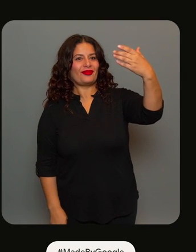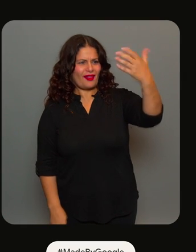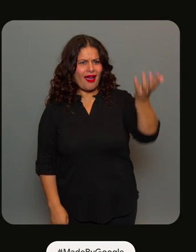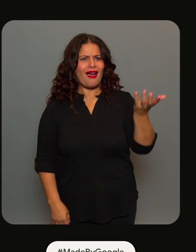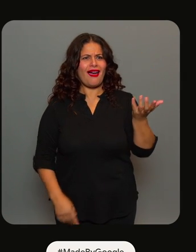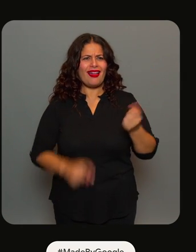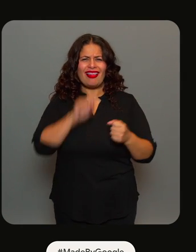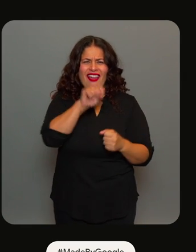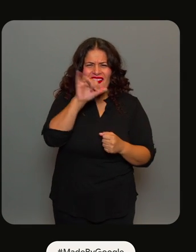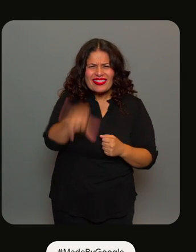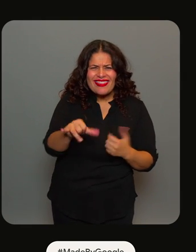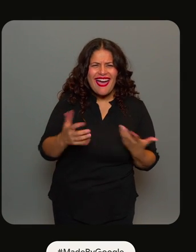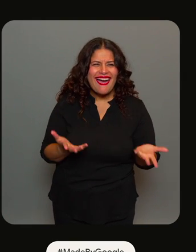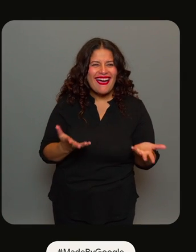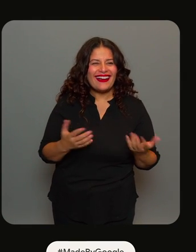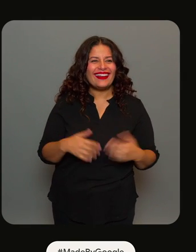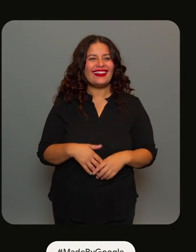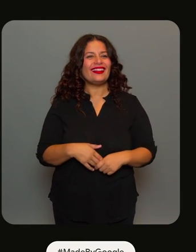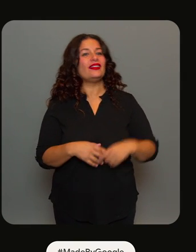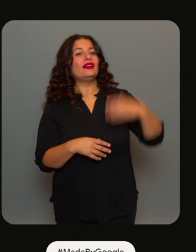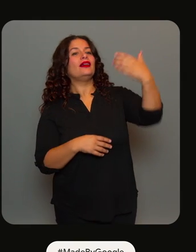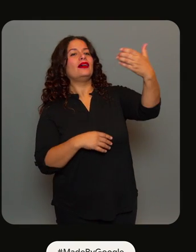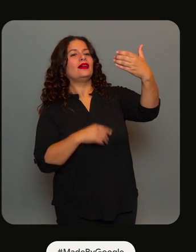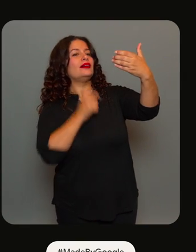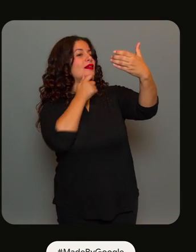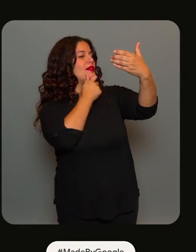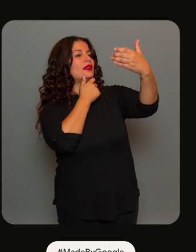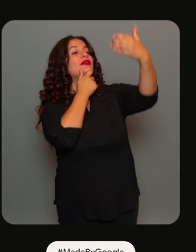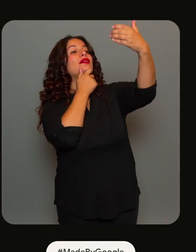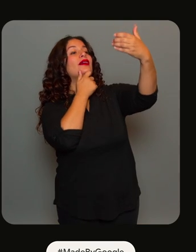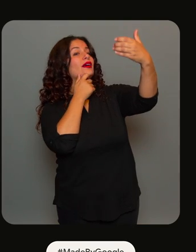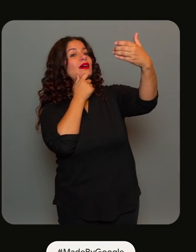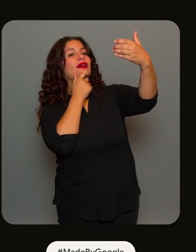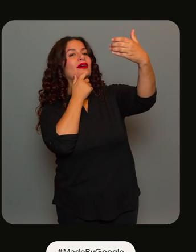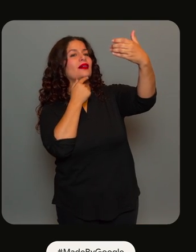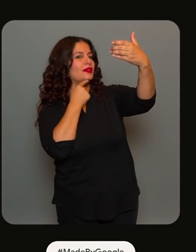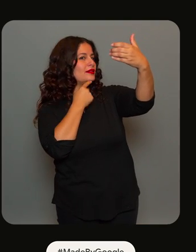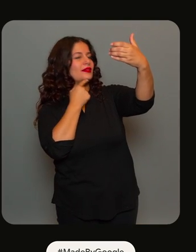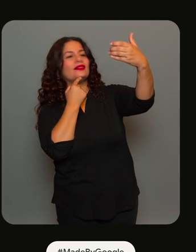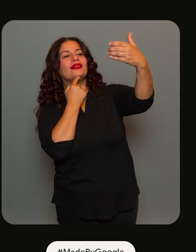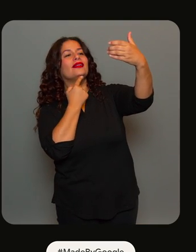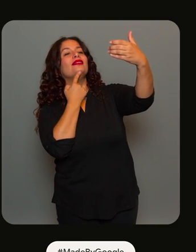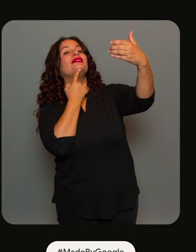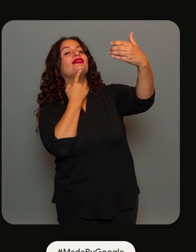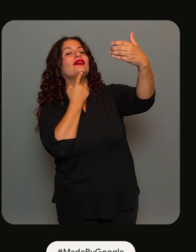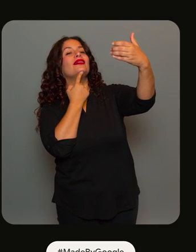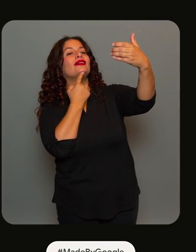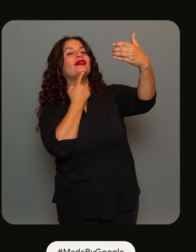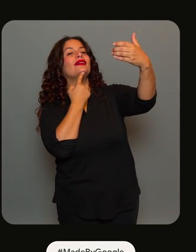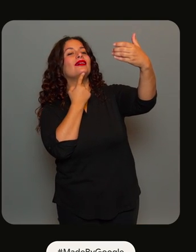Selfie. Move your phone right and up. Ready for selfie. Wait.